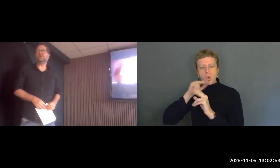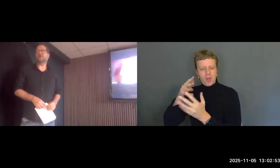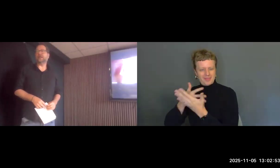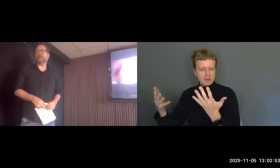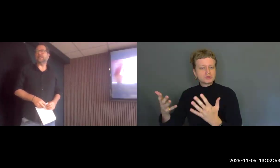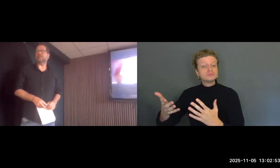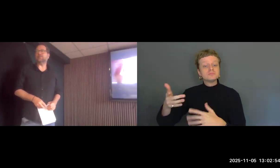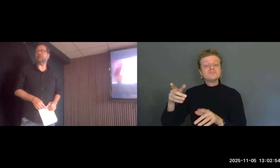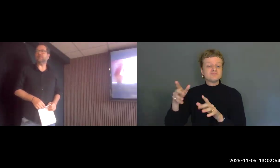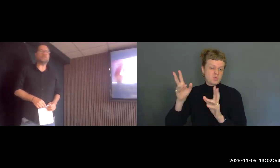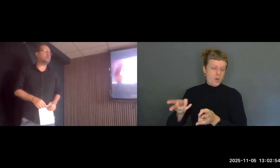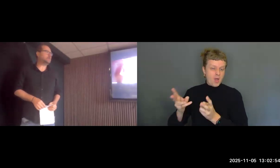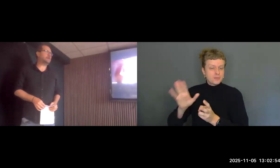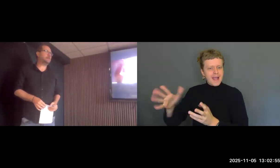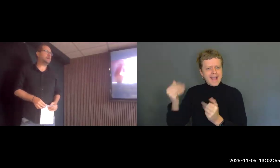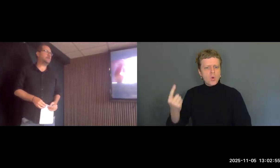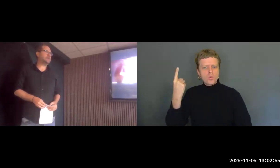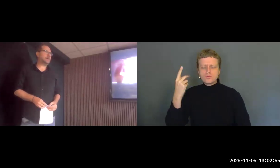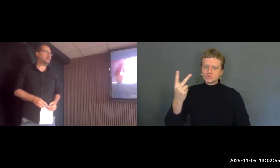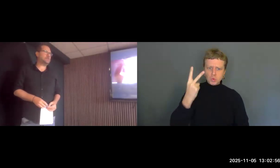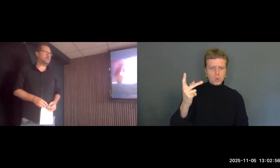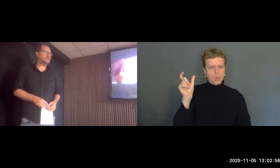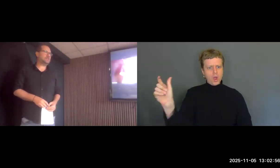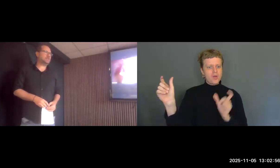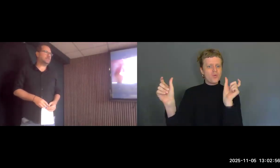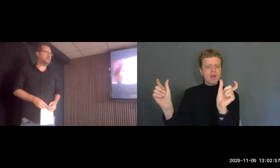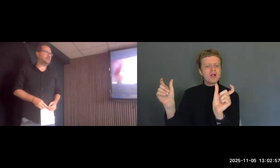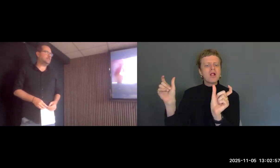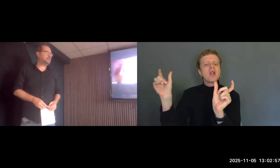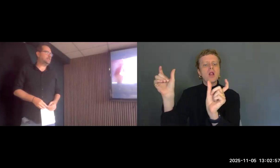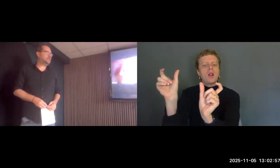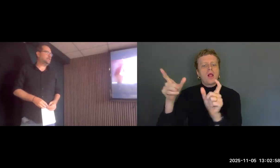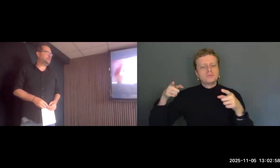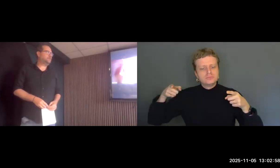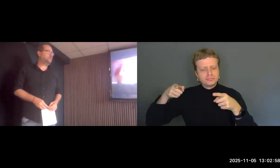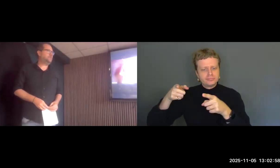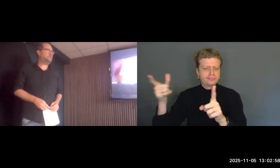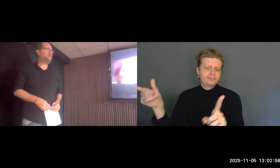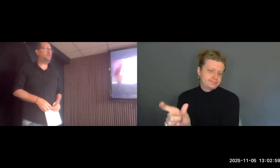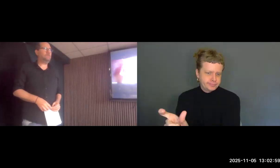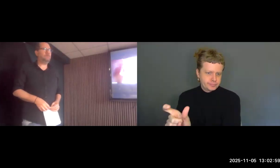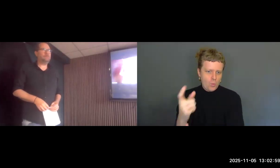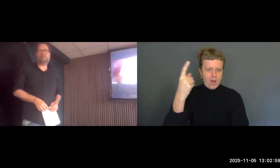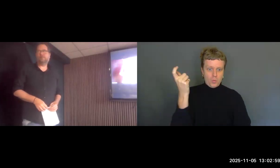The case, but is that something that happens in sign languages?